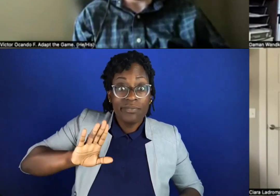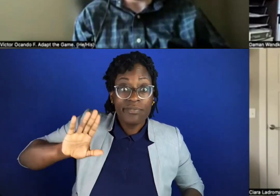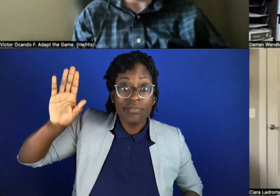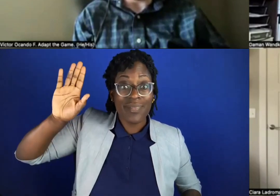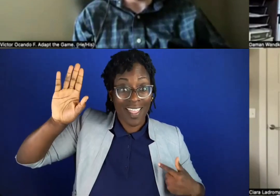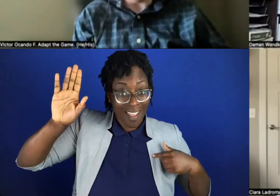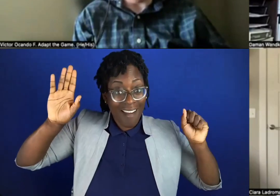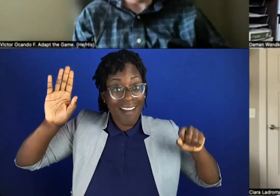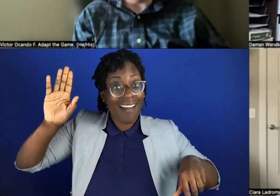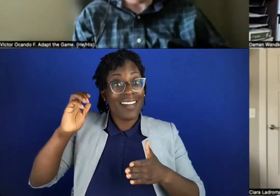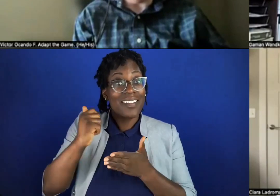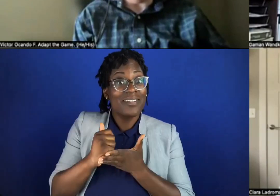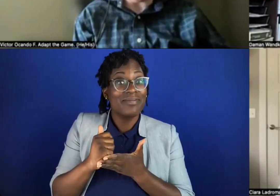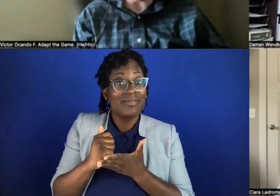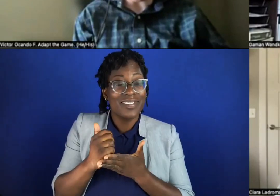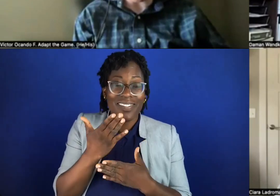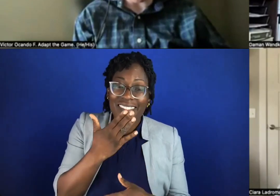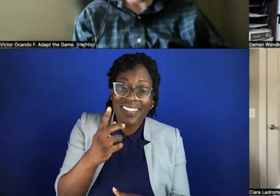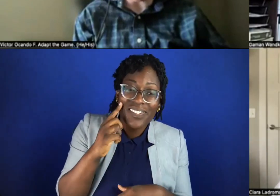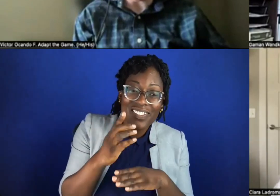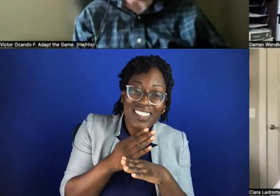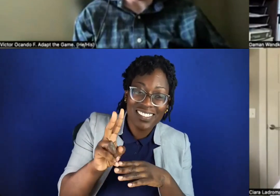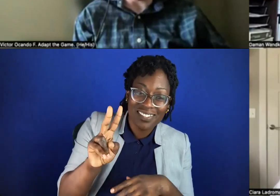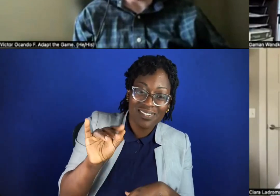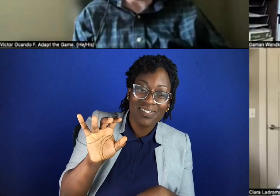Of course